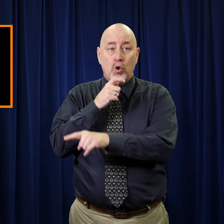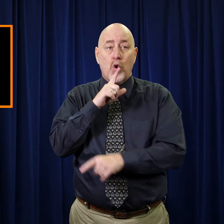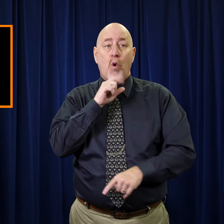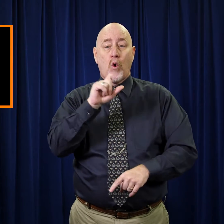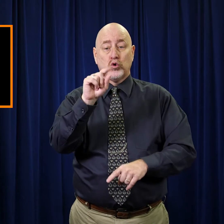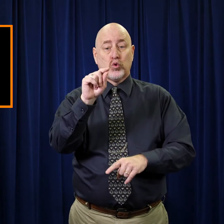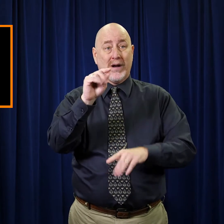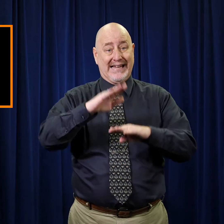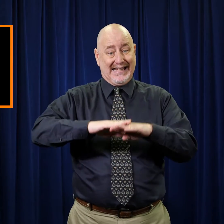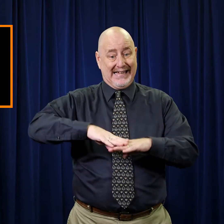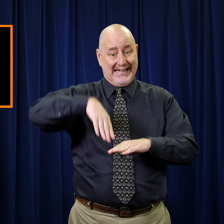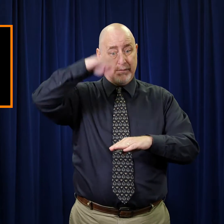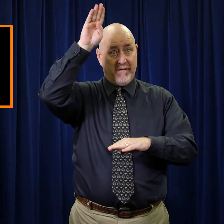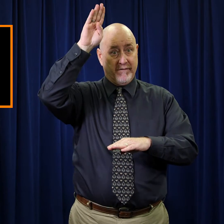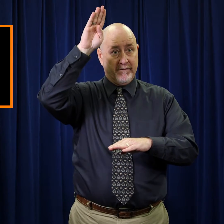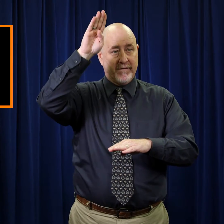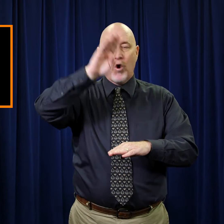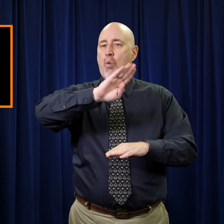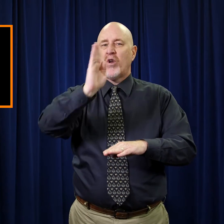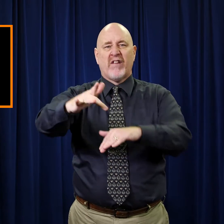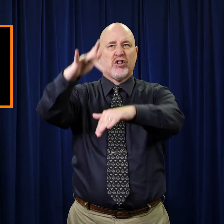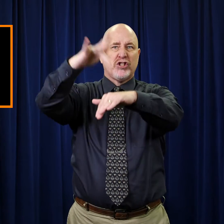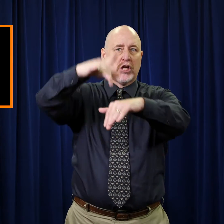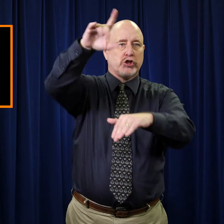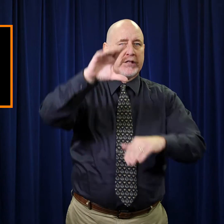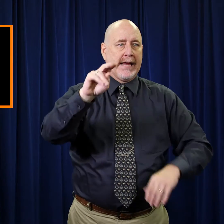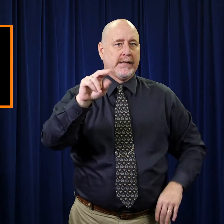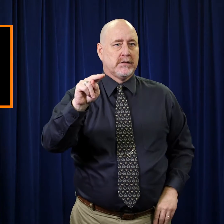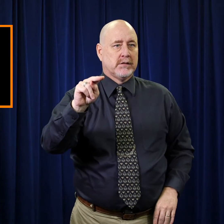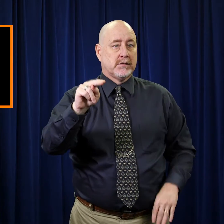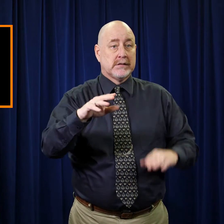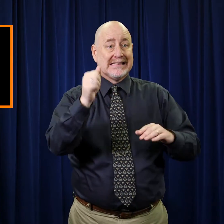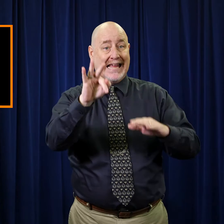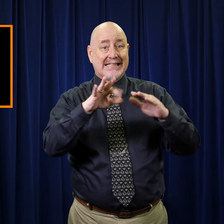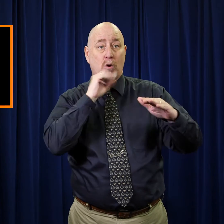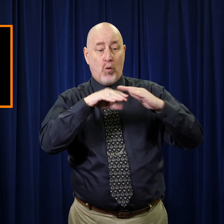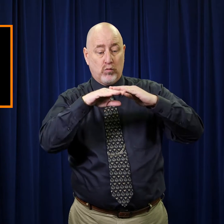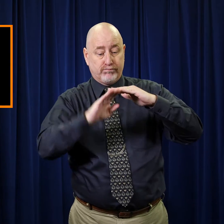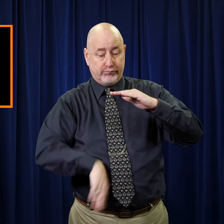those who are 20 years old and above will never see Canaan. Those who are